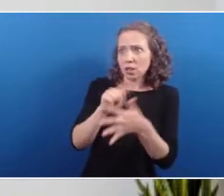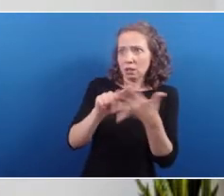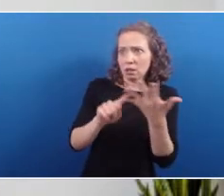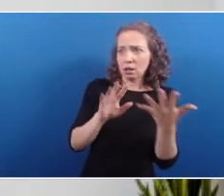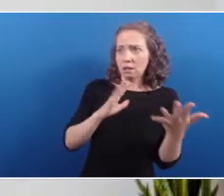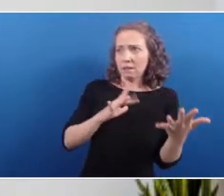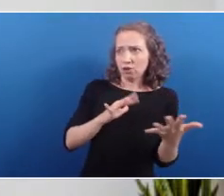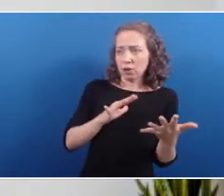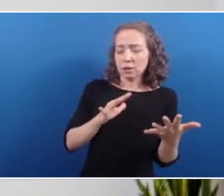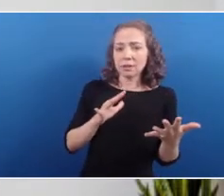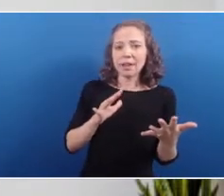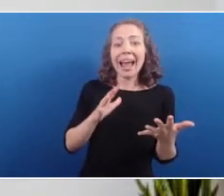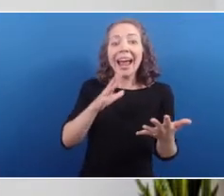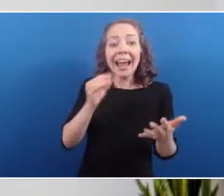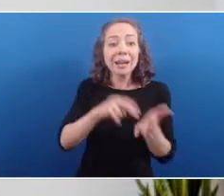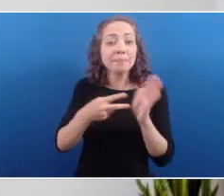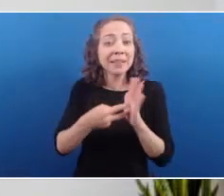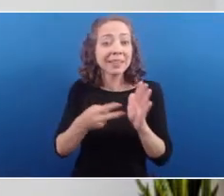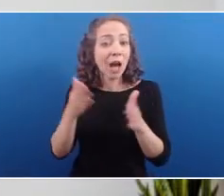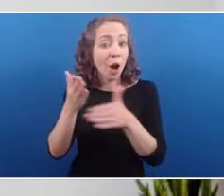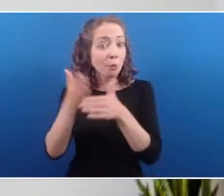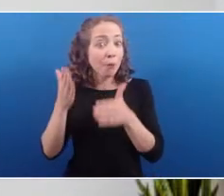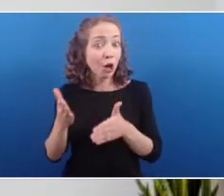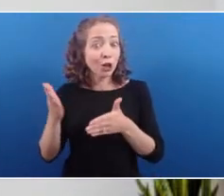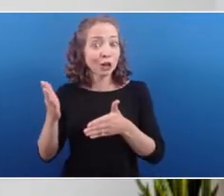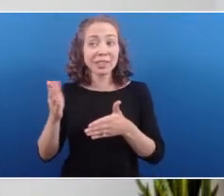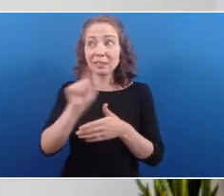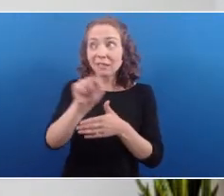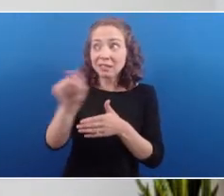our partners across the board are really buying into the accessibility journey